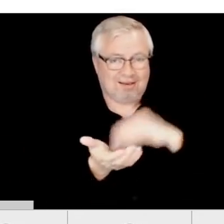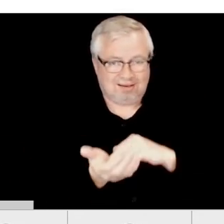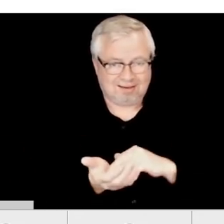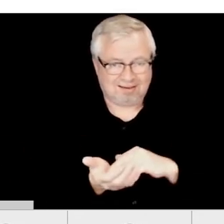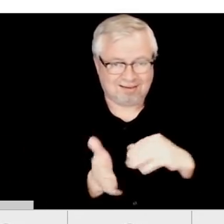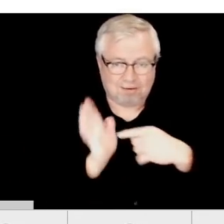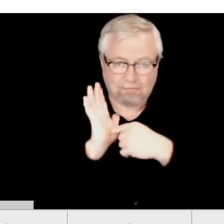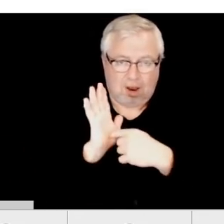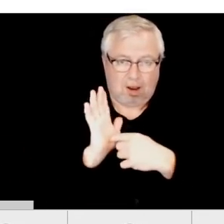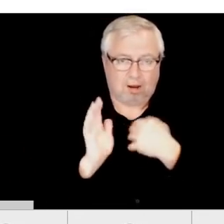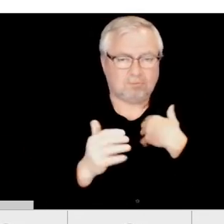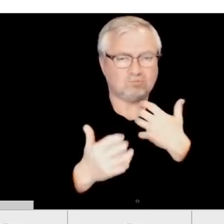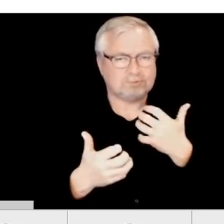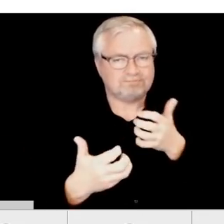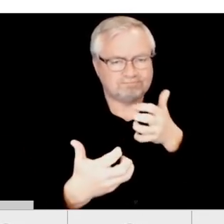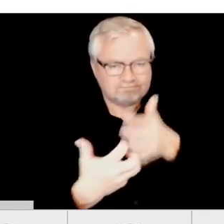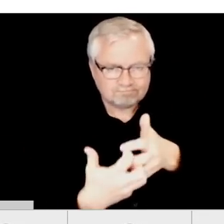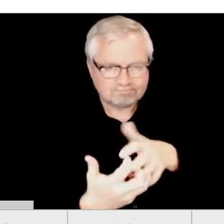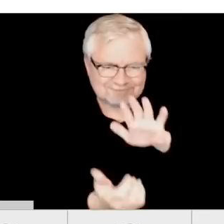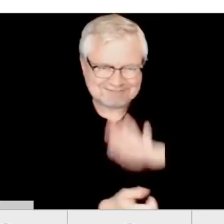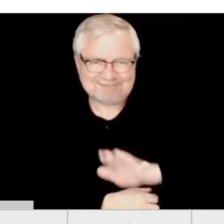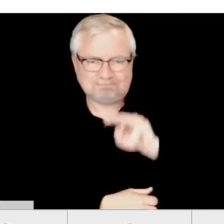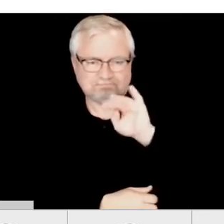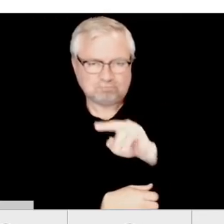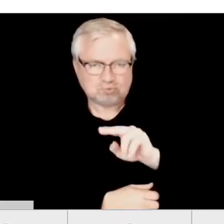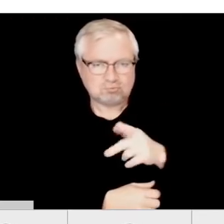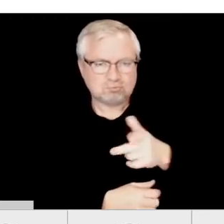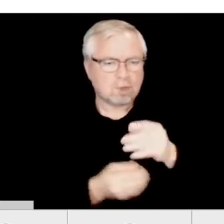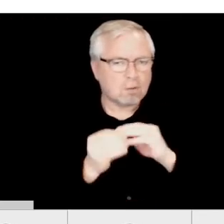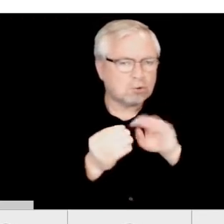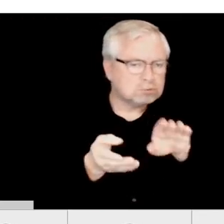hospitalizations in this case to able 25.